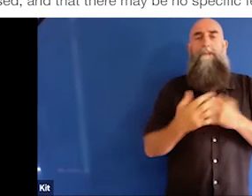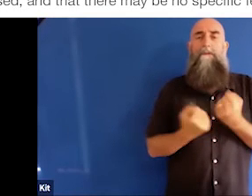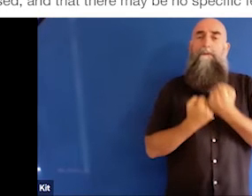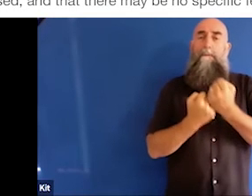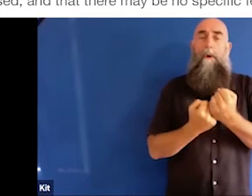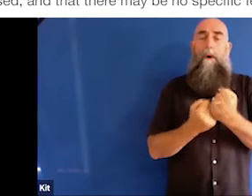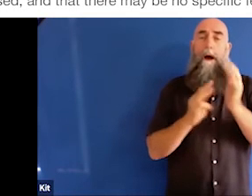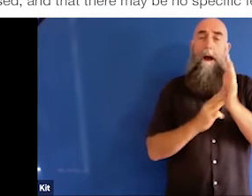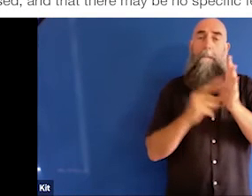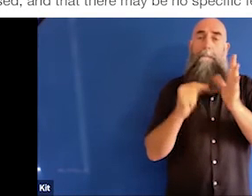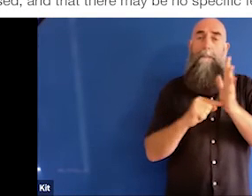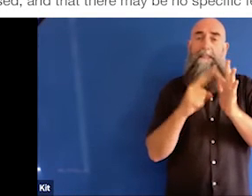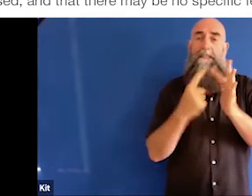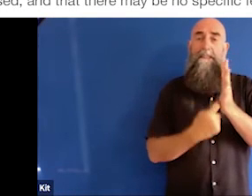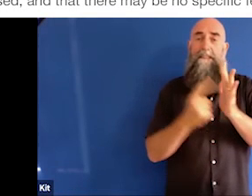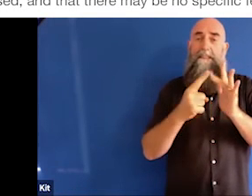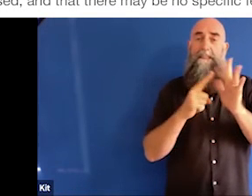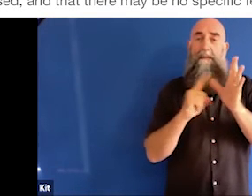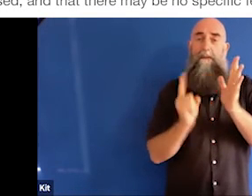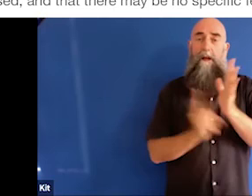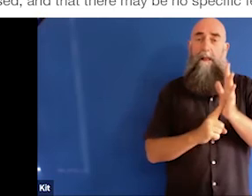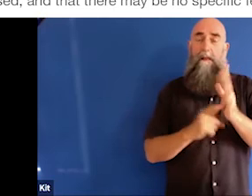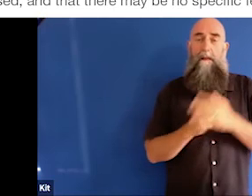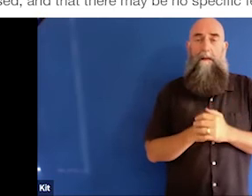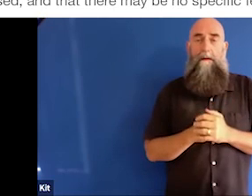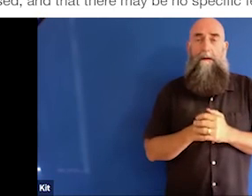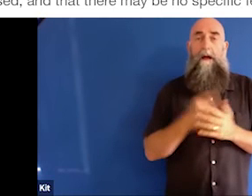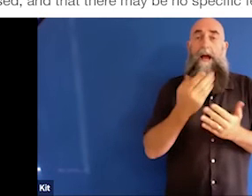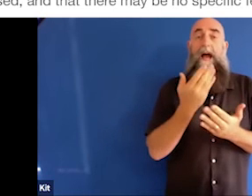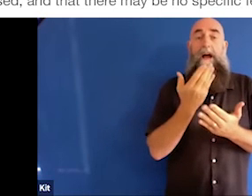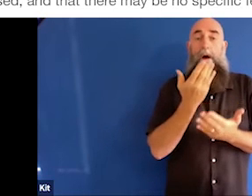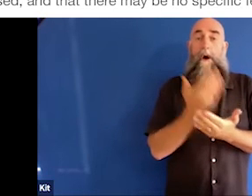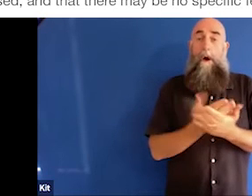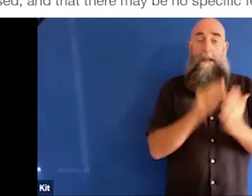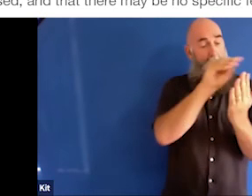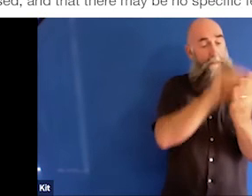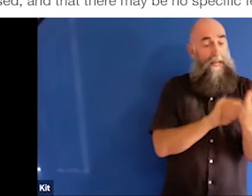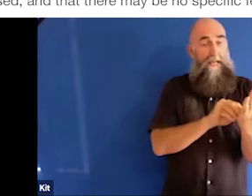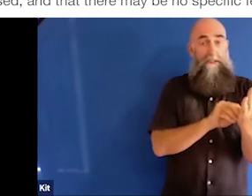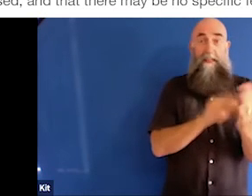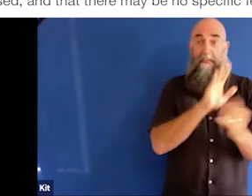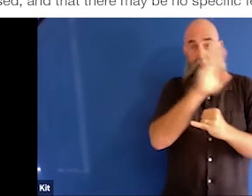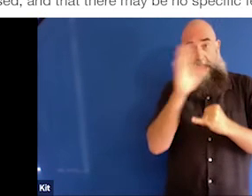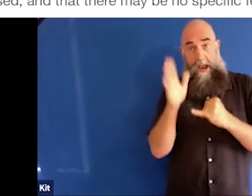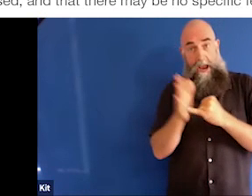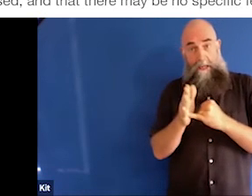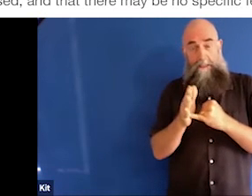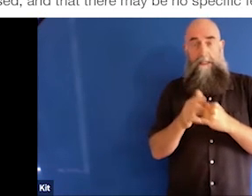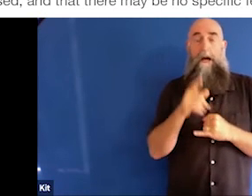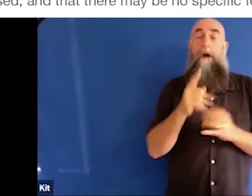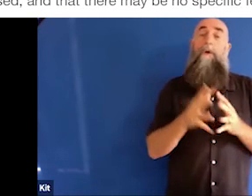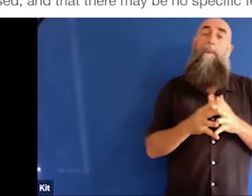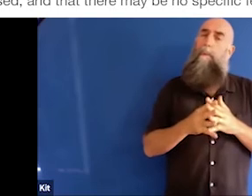at the end of your application form. It's really in your interests to show support material that